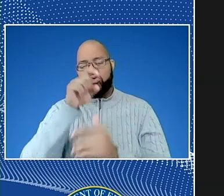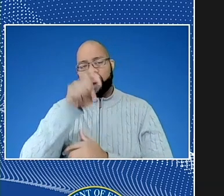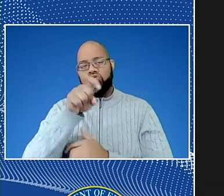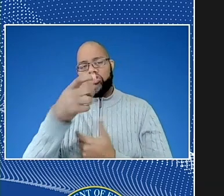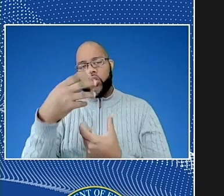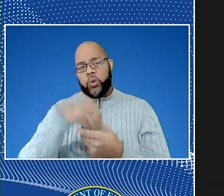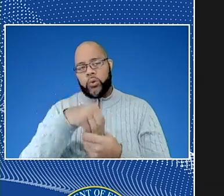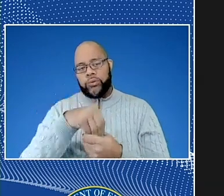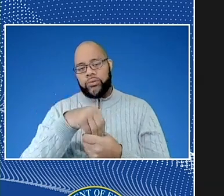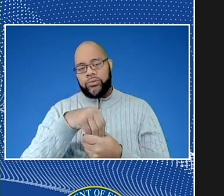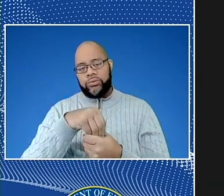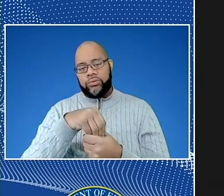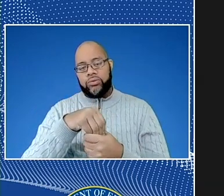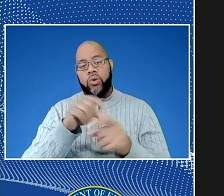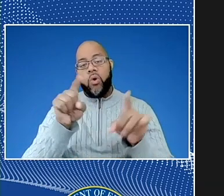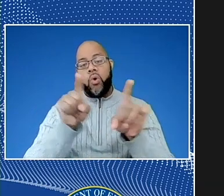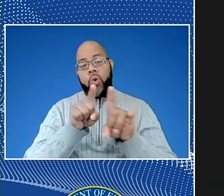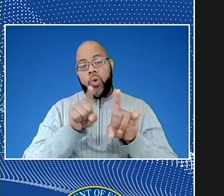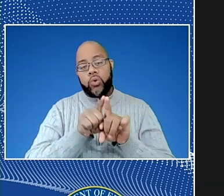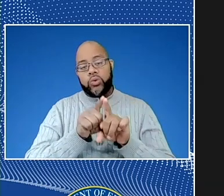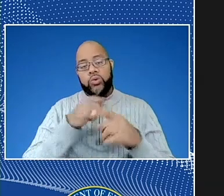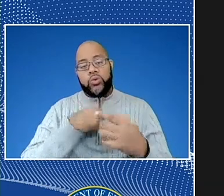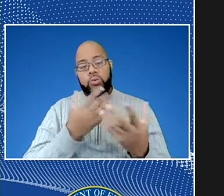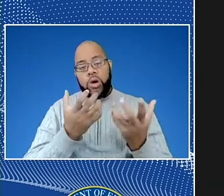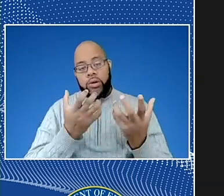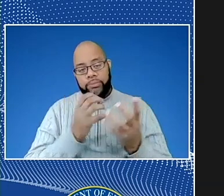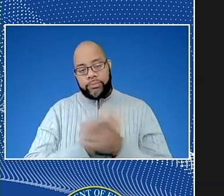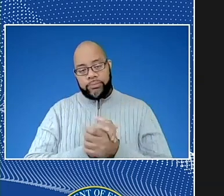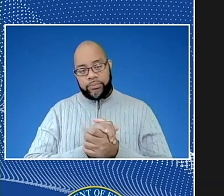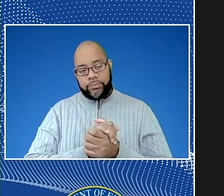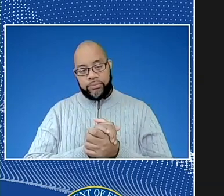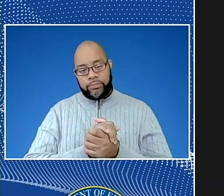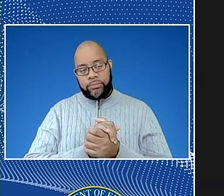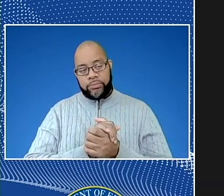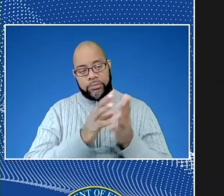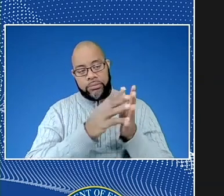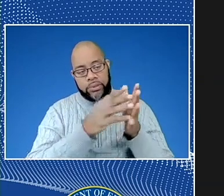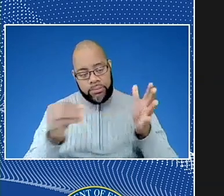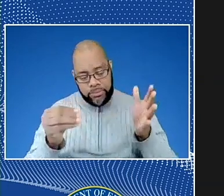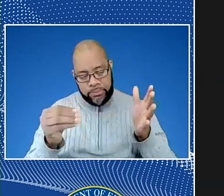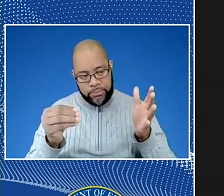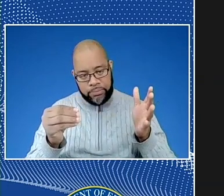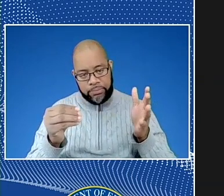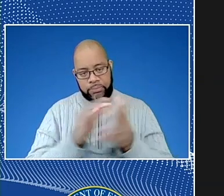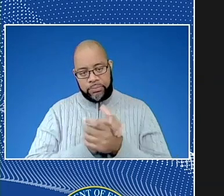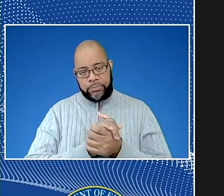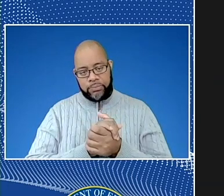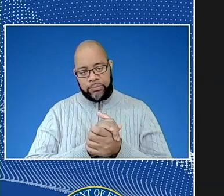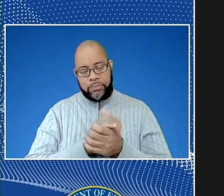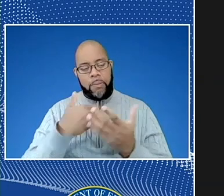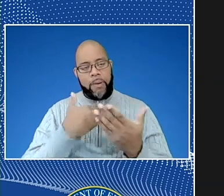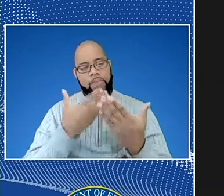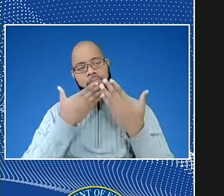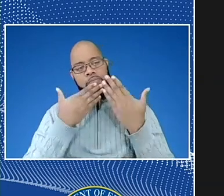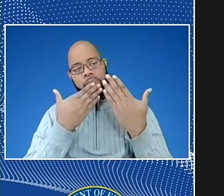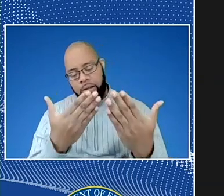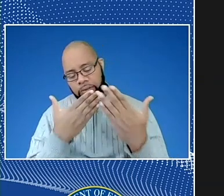I also want to echo my gratitude for the